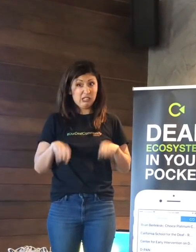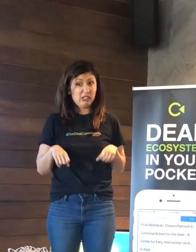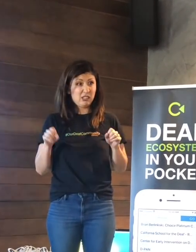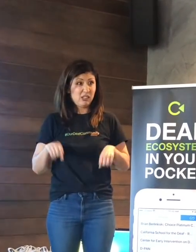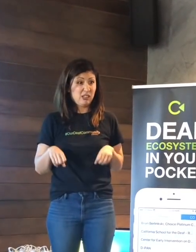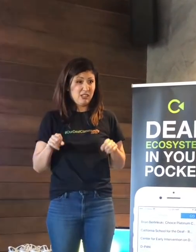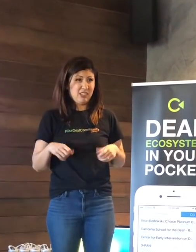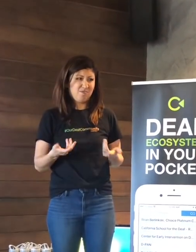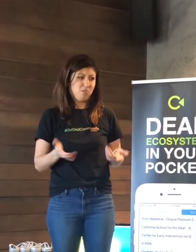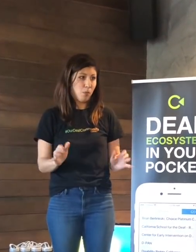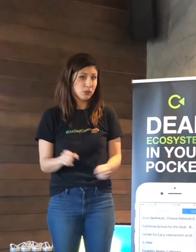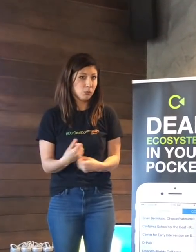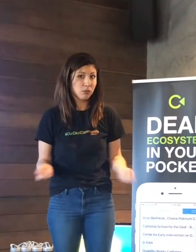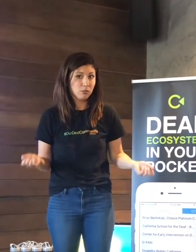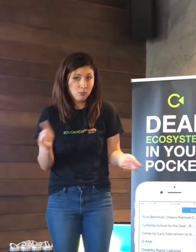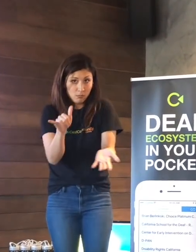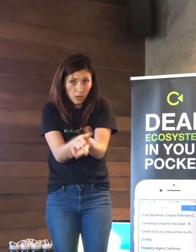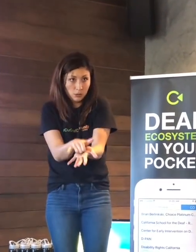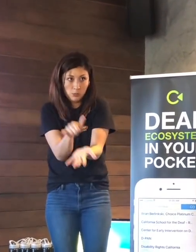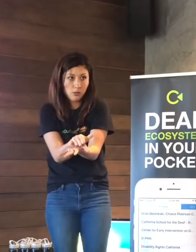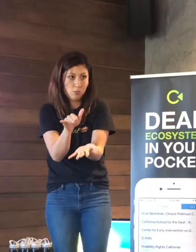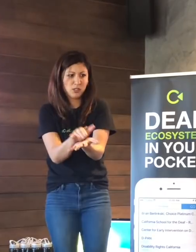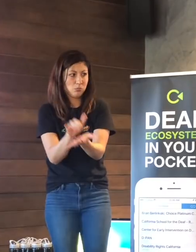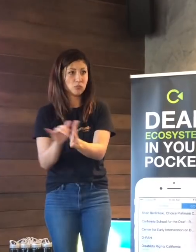Is it possible? No, it's impossible.